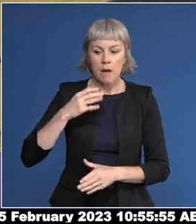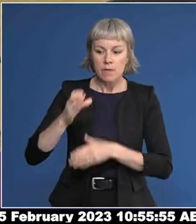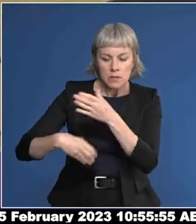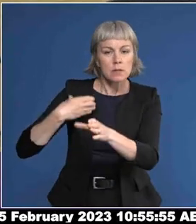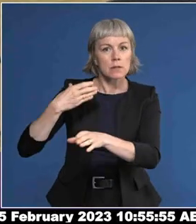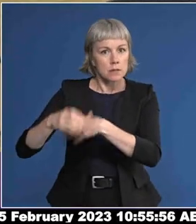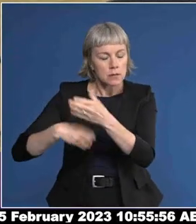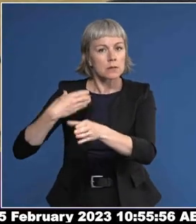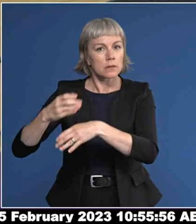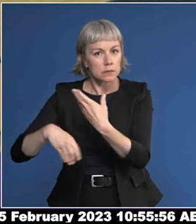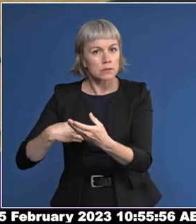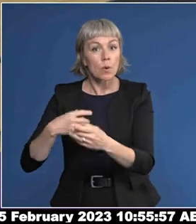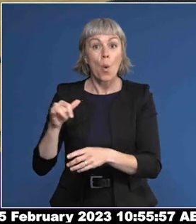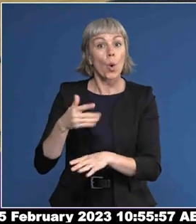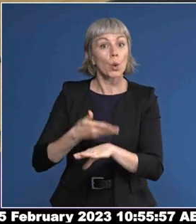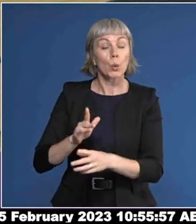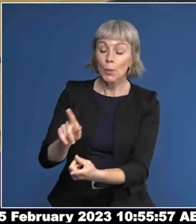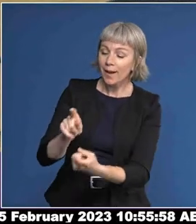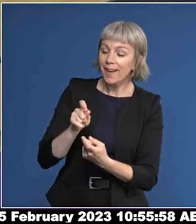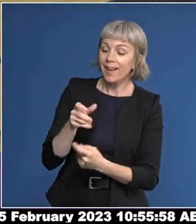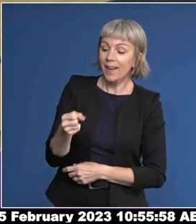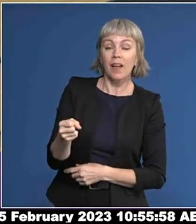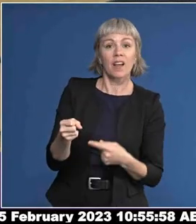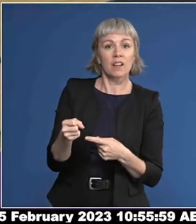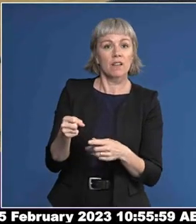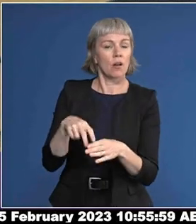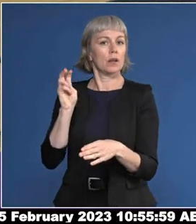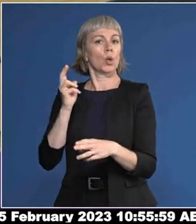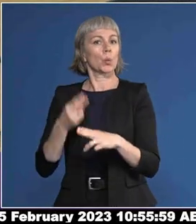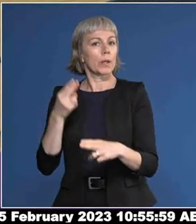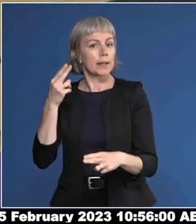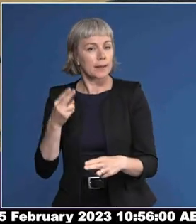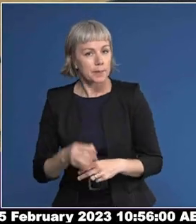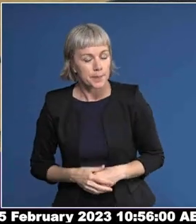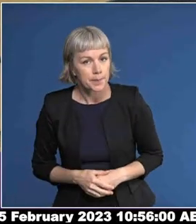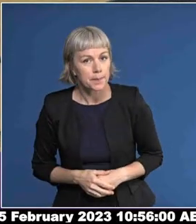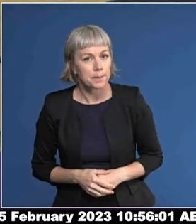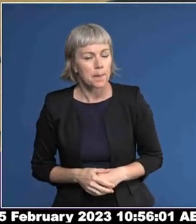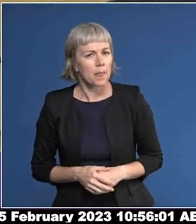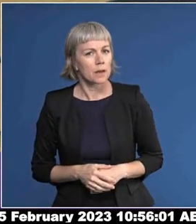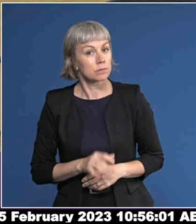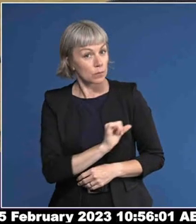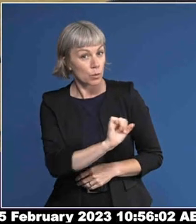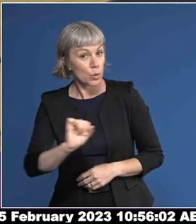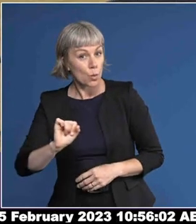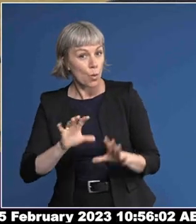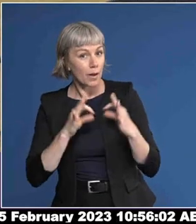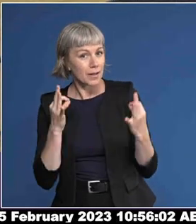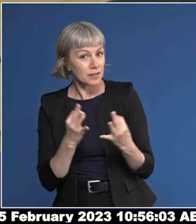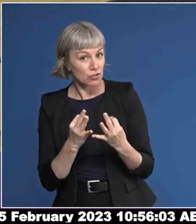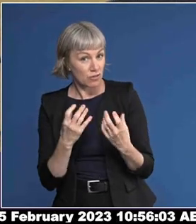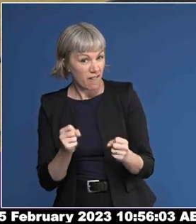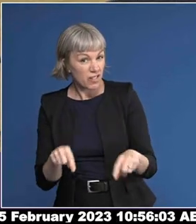existing staff. What are the challenges in an organisation that has a high turnover of